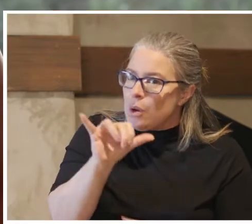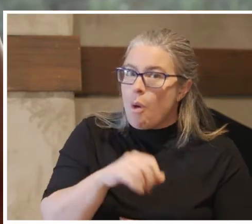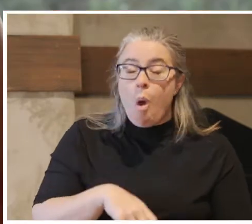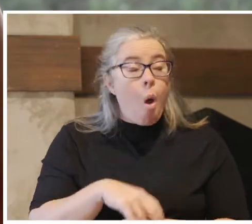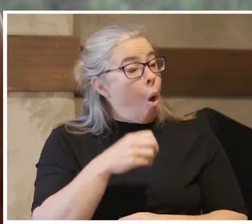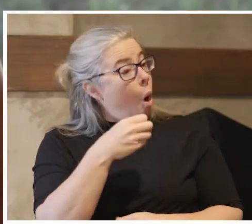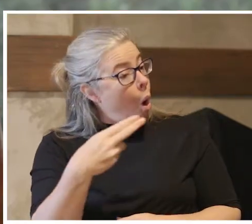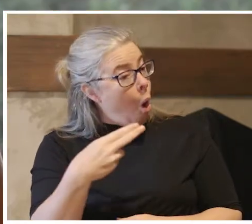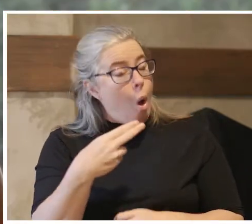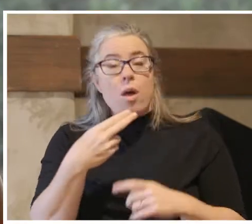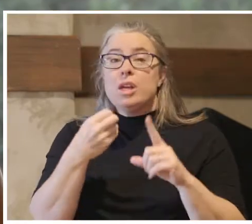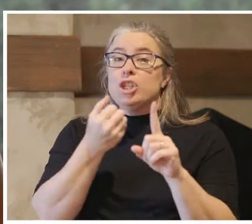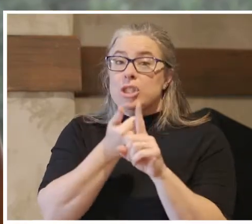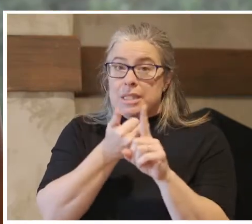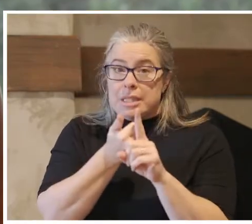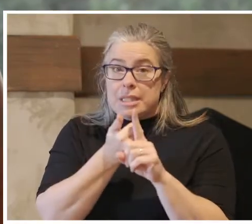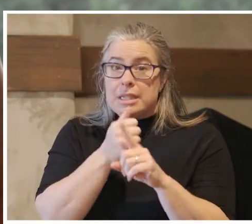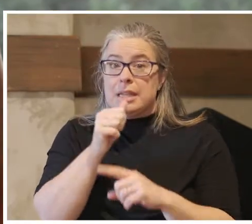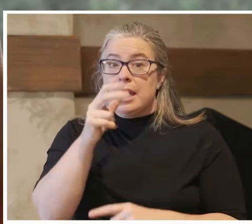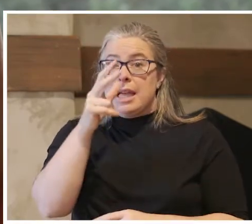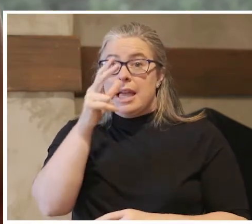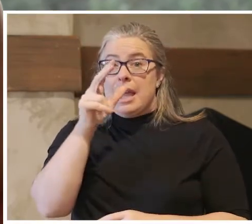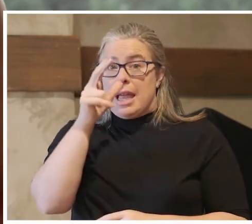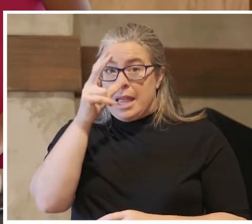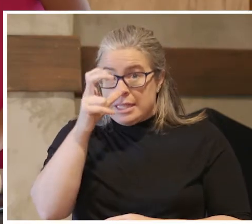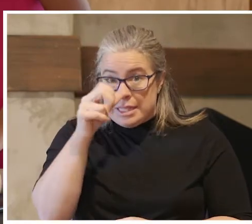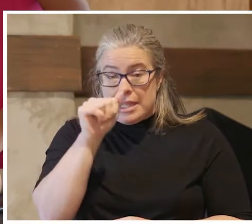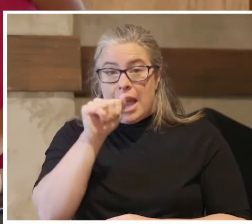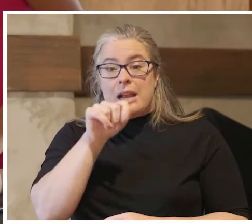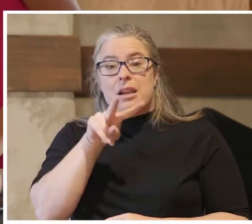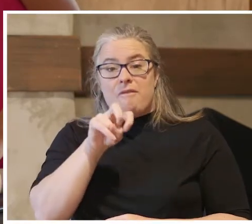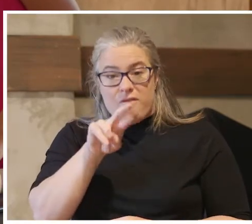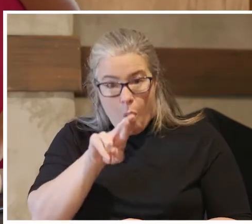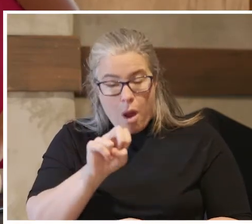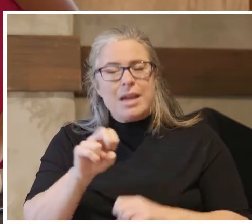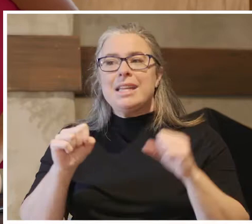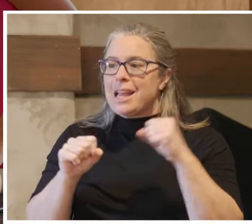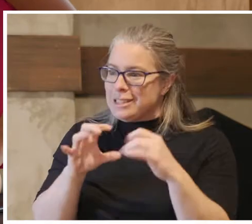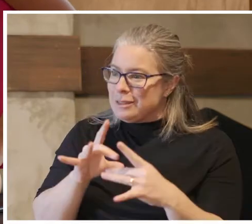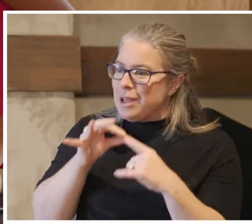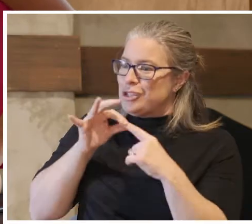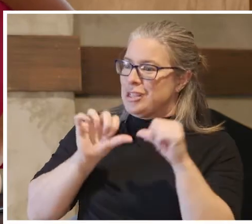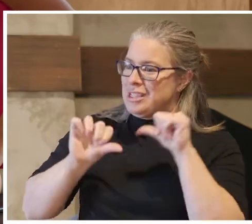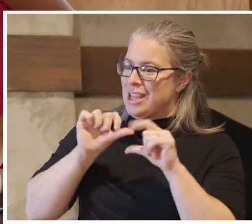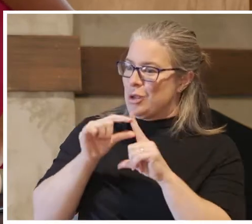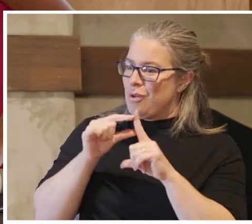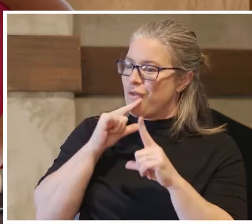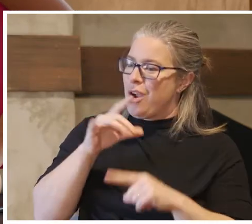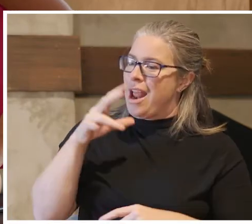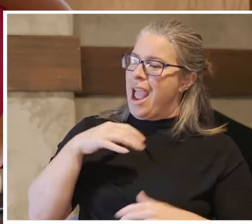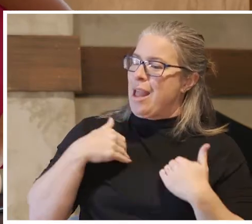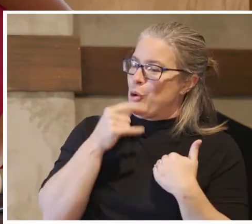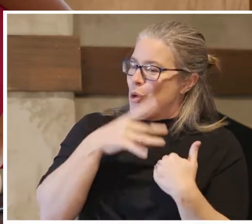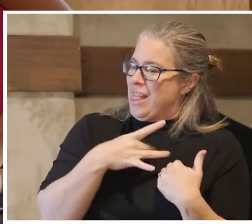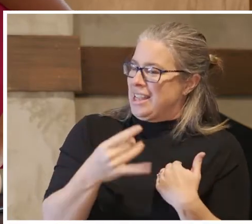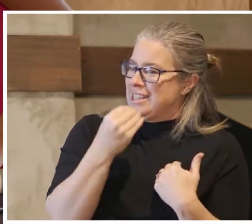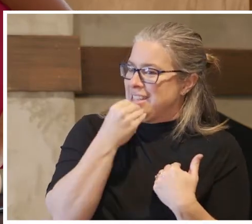Oh, so she's an insectivore? - Yes! Wow. - That was the special science word for an animal that likes to eat insects.